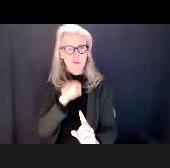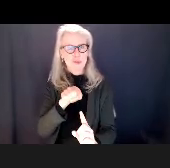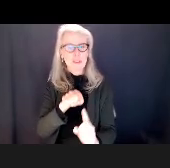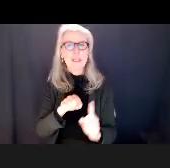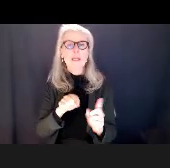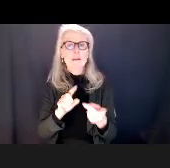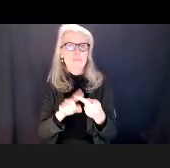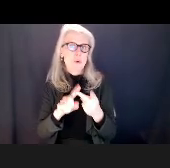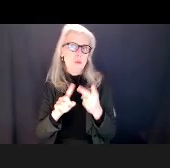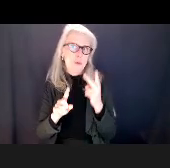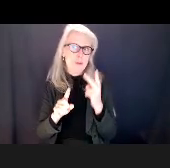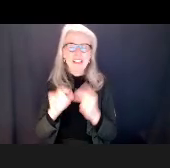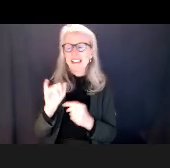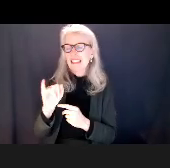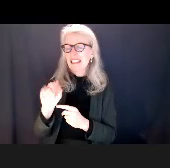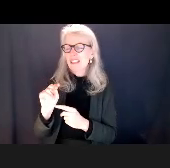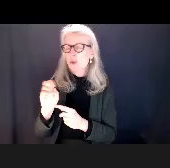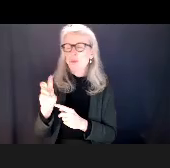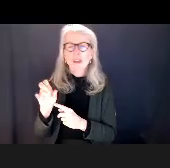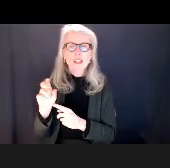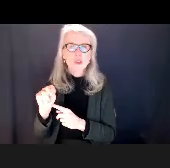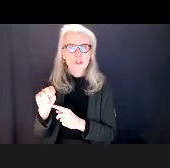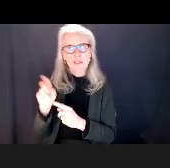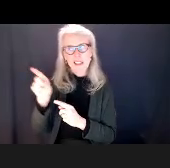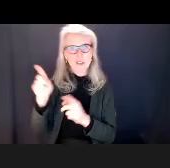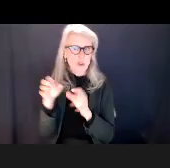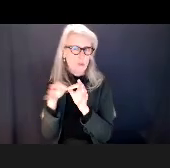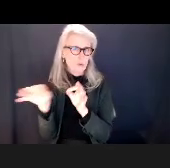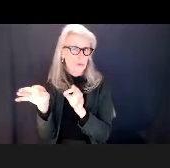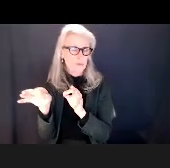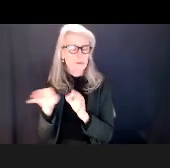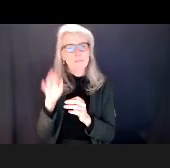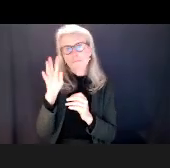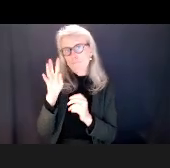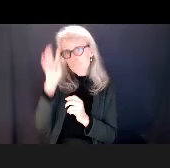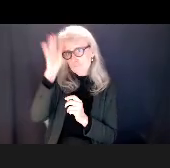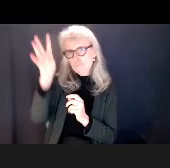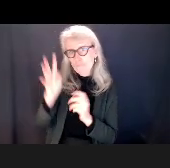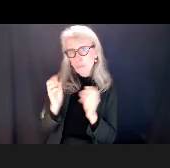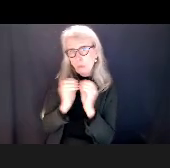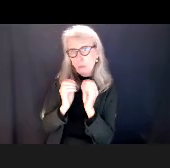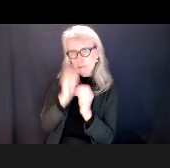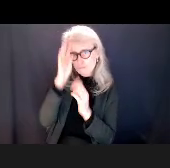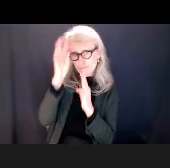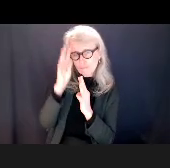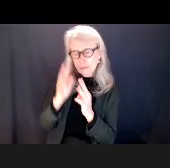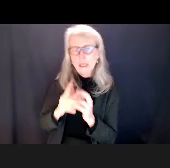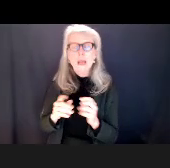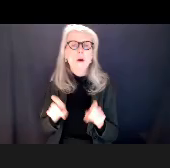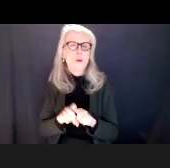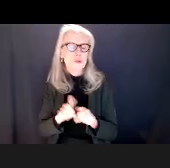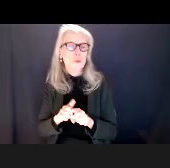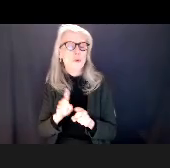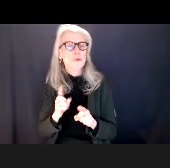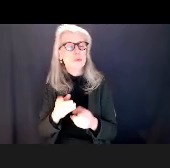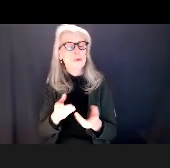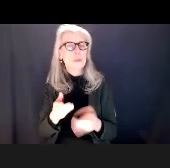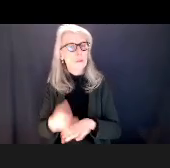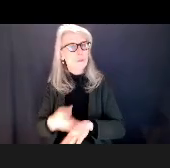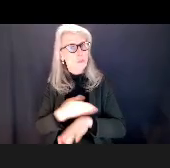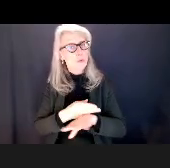or to use the language uh from uh reporting. It has performance metrics to improve accountability.